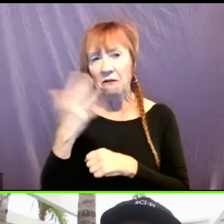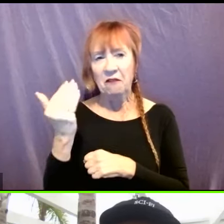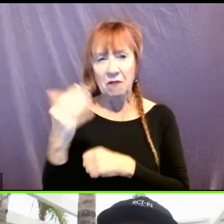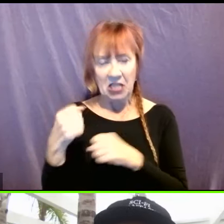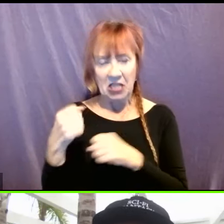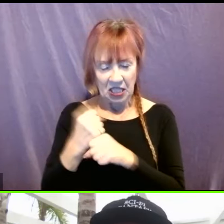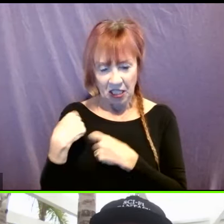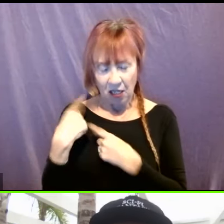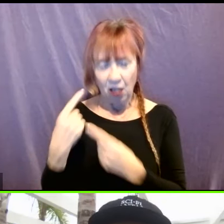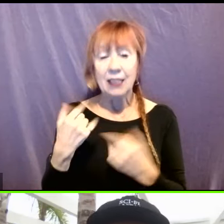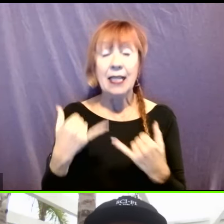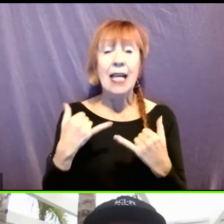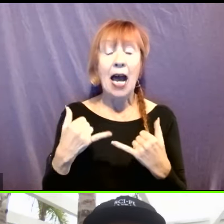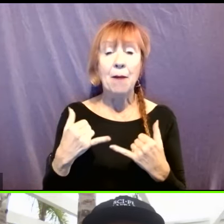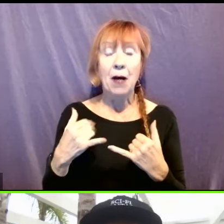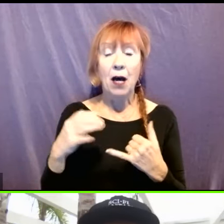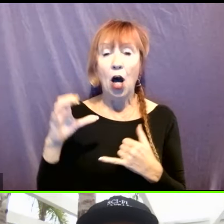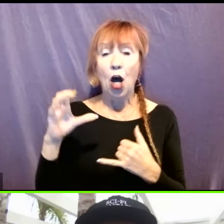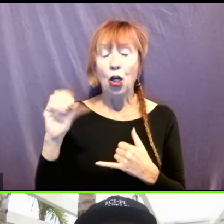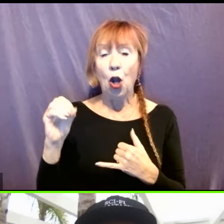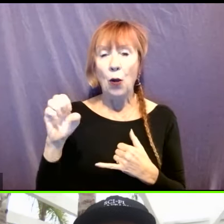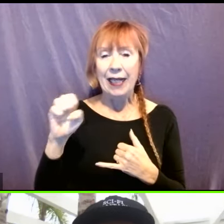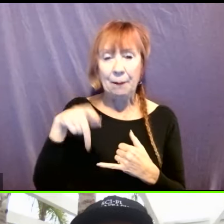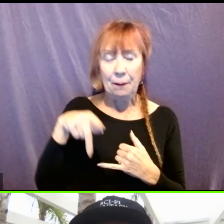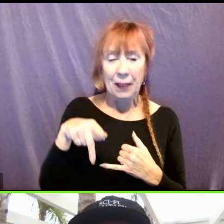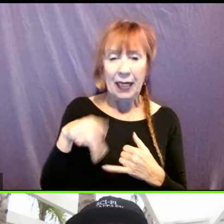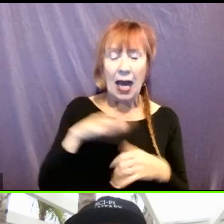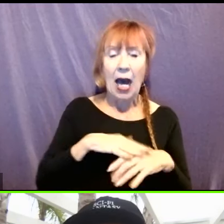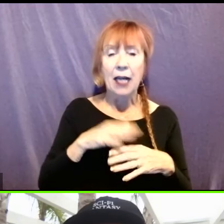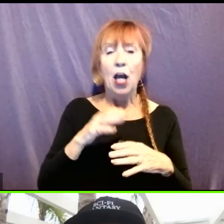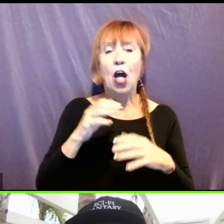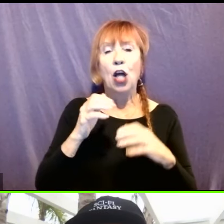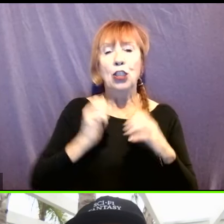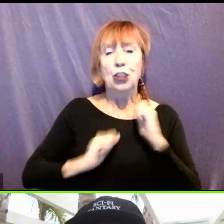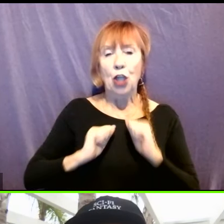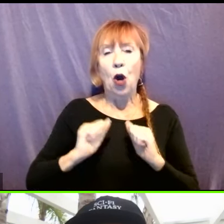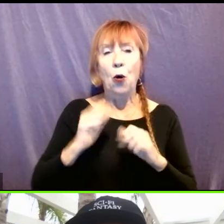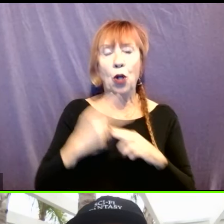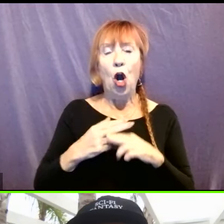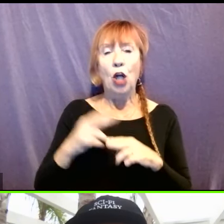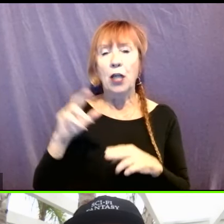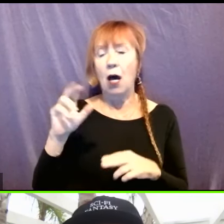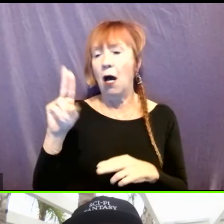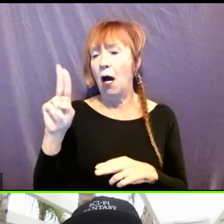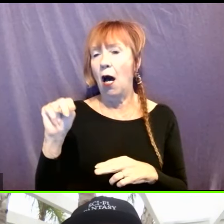Right now, I'm a co-EP on a show called "Undone" on Amazon, and a show called "Dave" on FX.